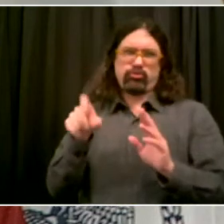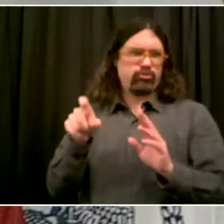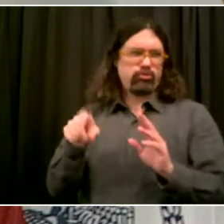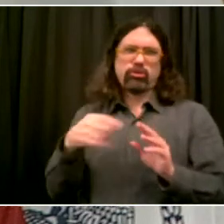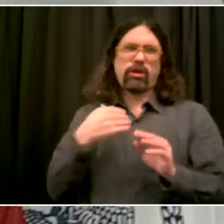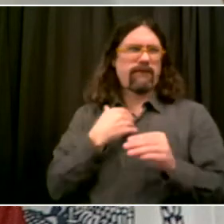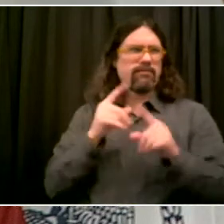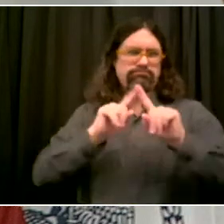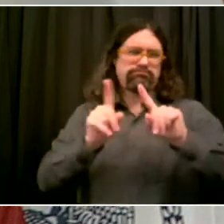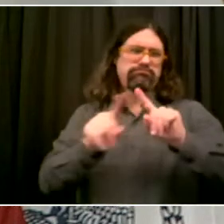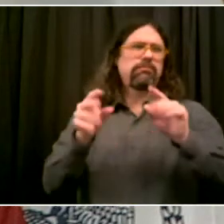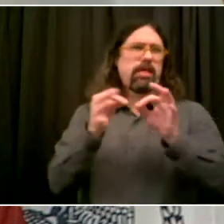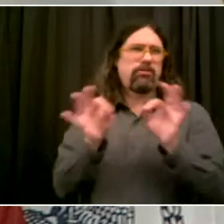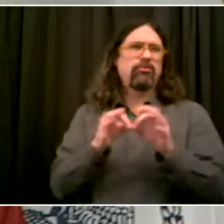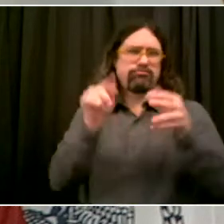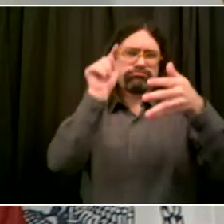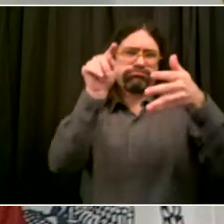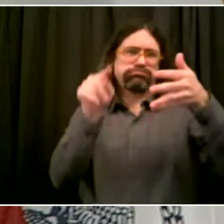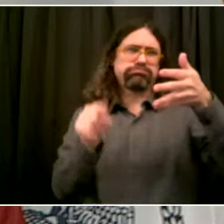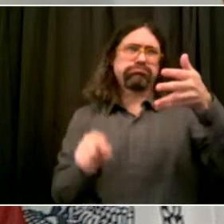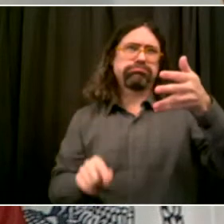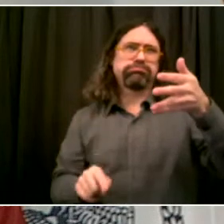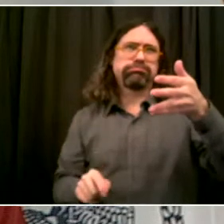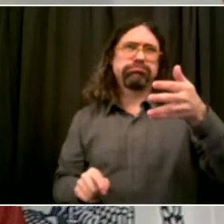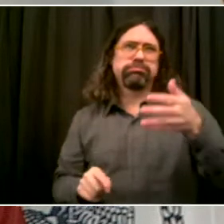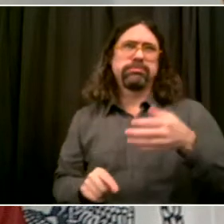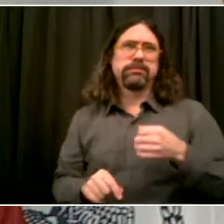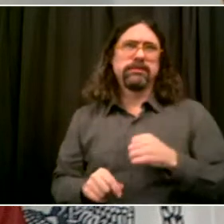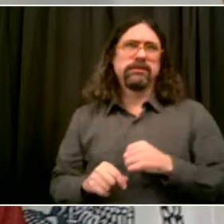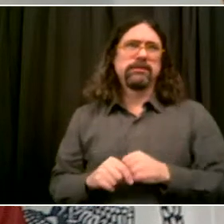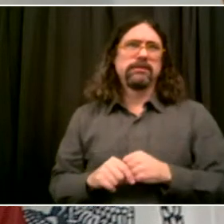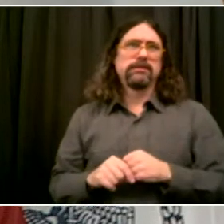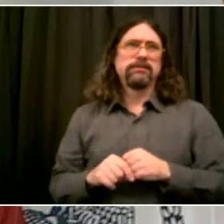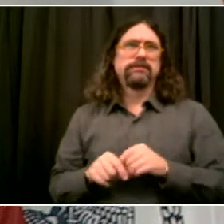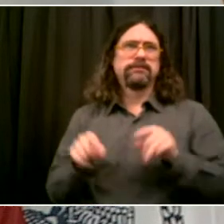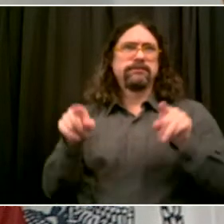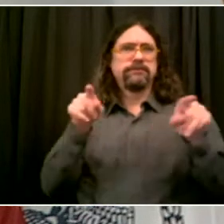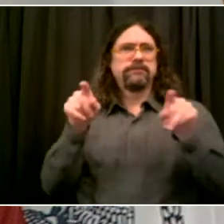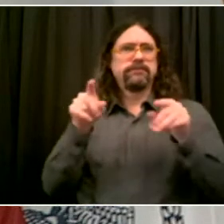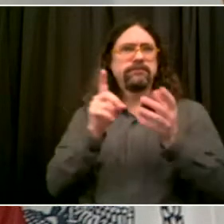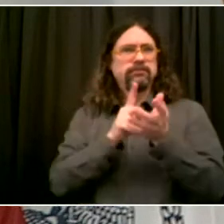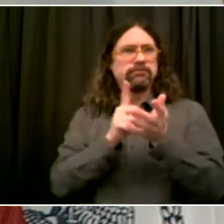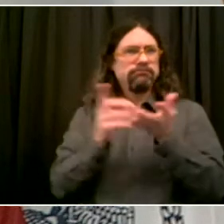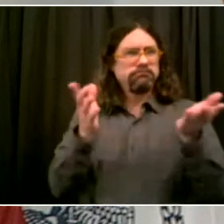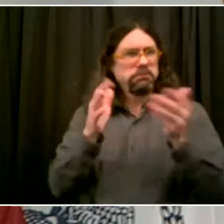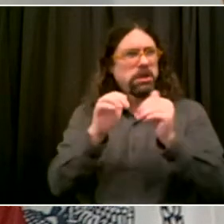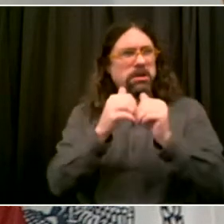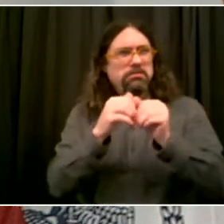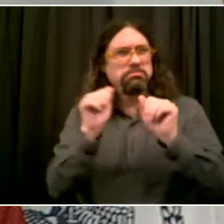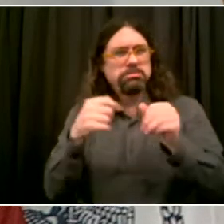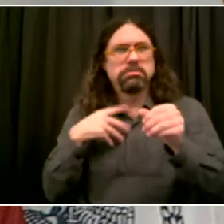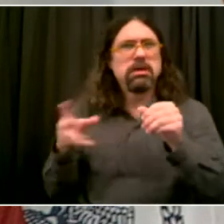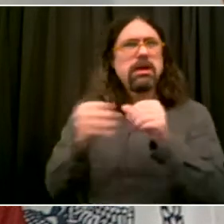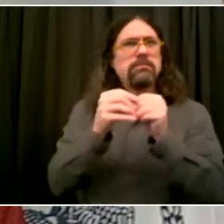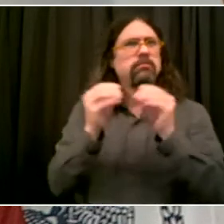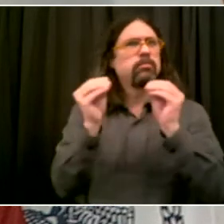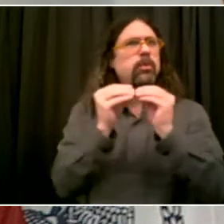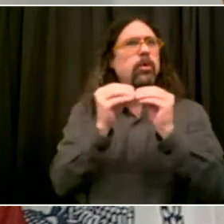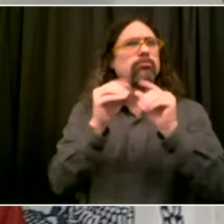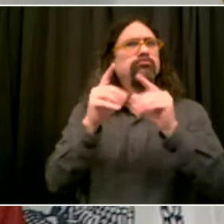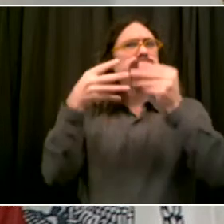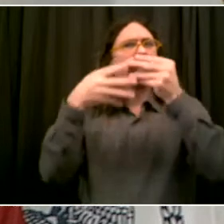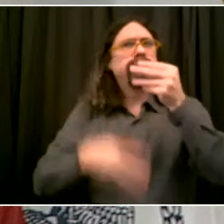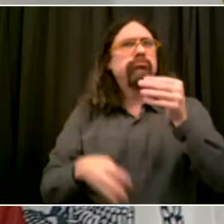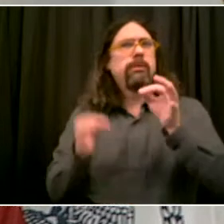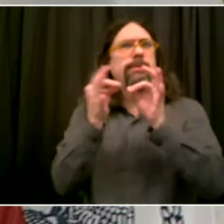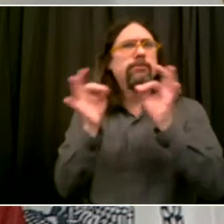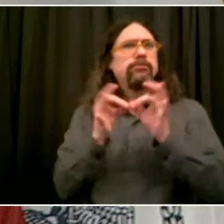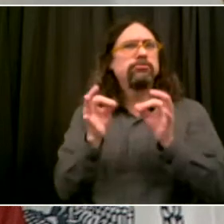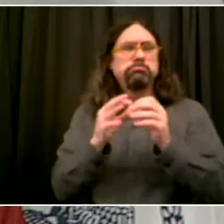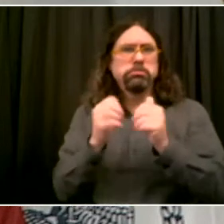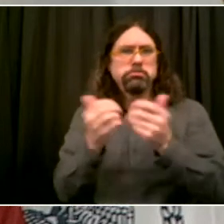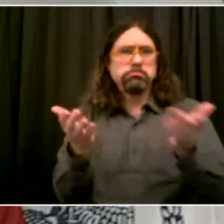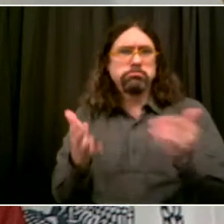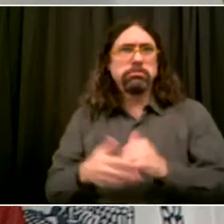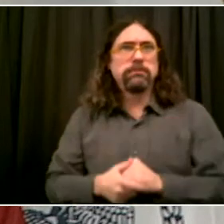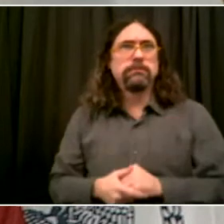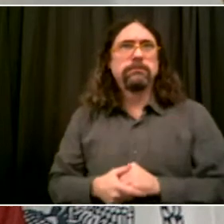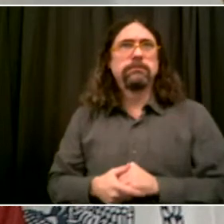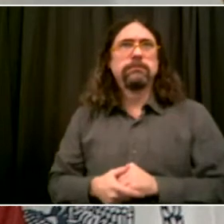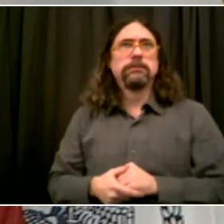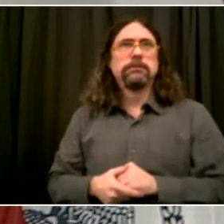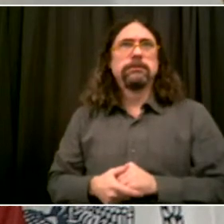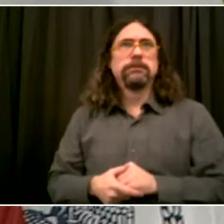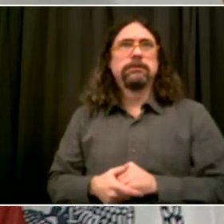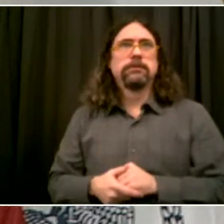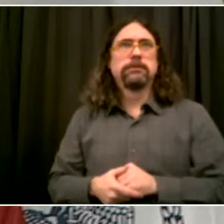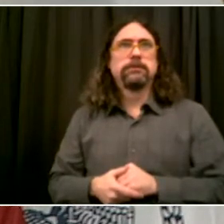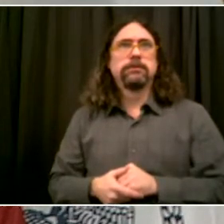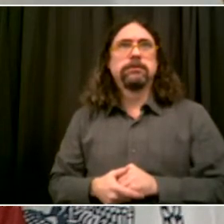SO AGAIN, IF ANY